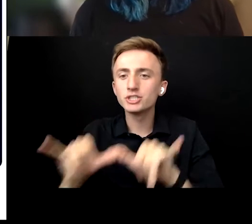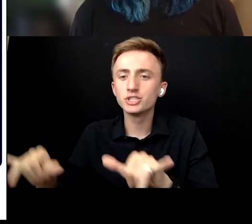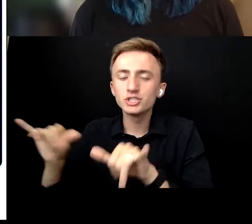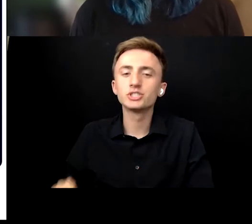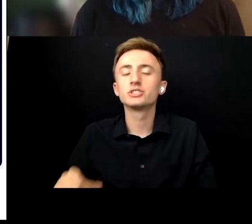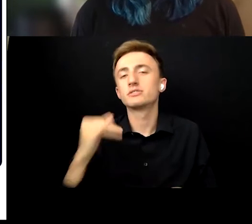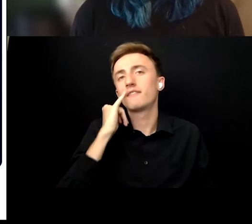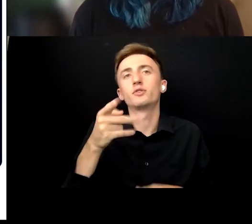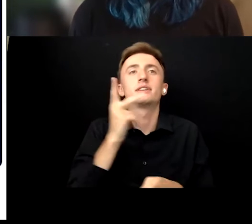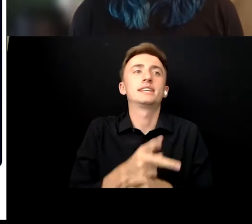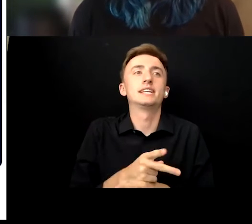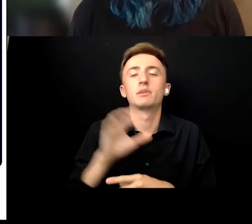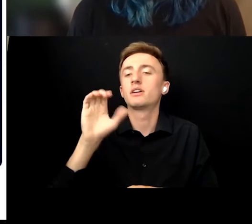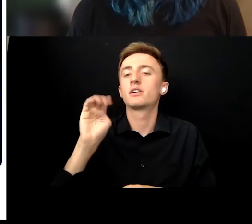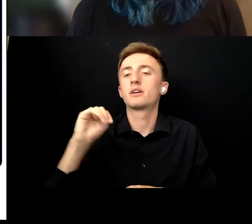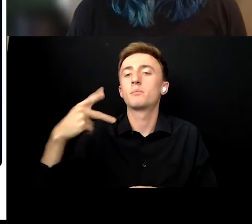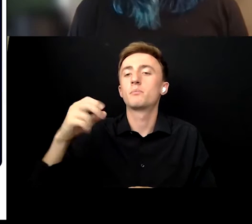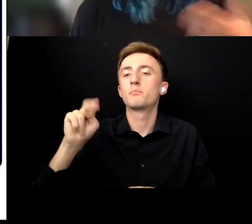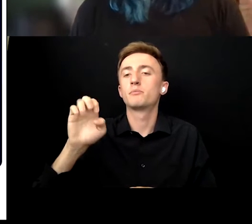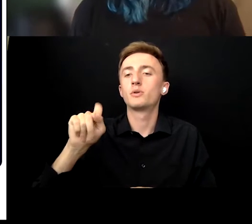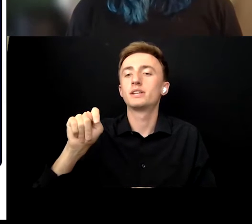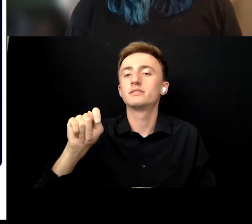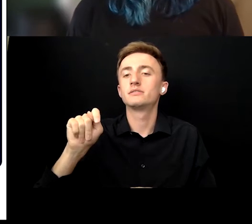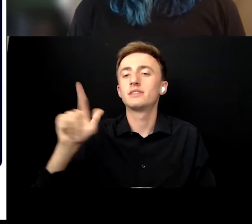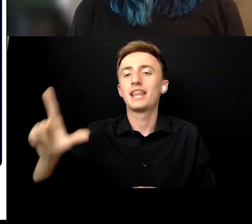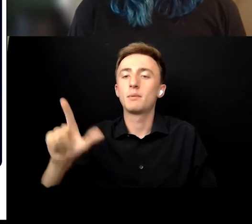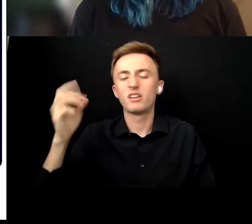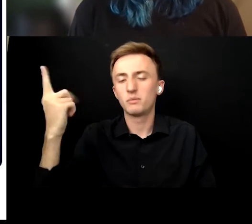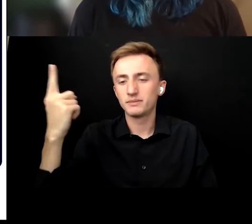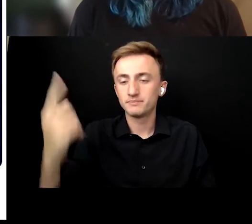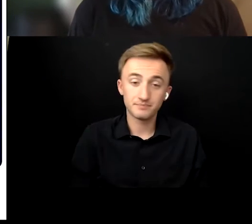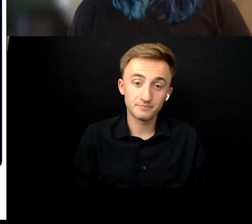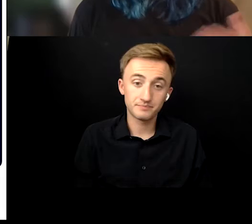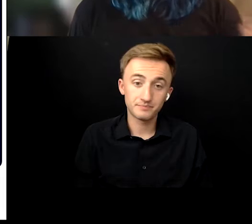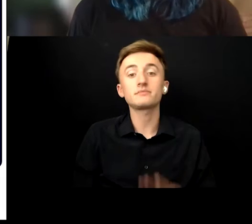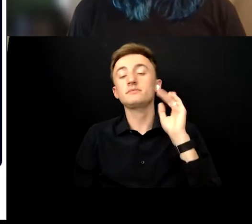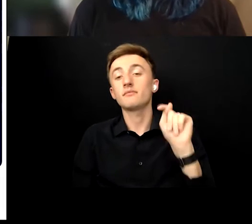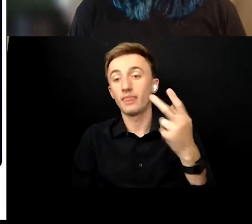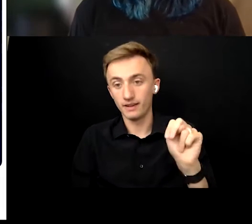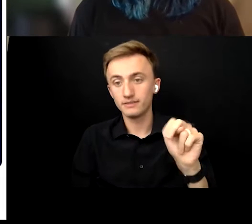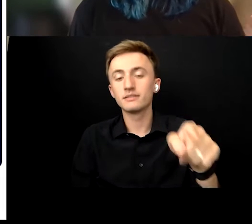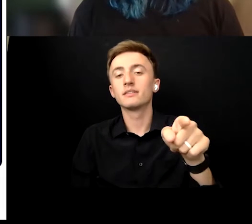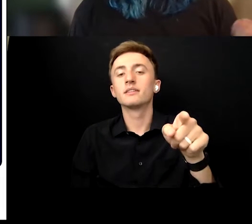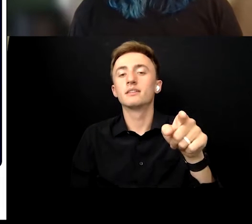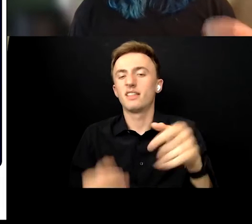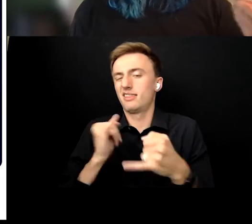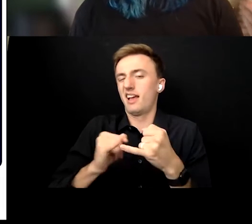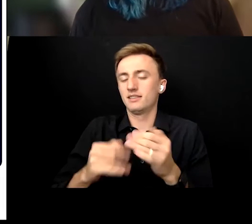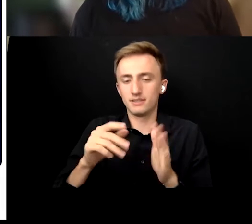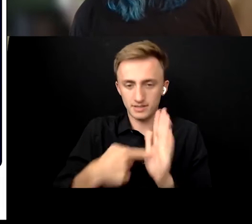a component library or something. If and then -- our last example, we have a div with the role set